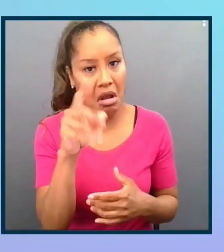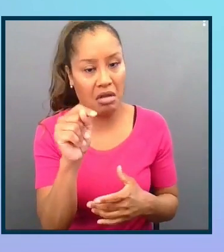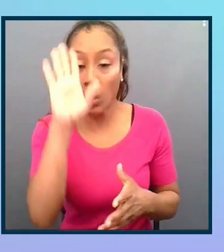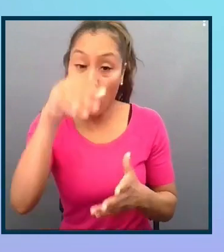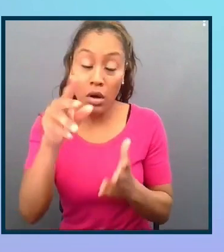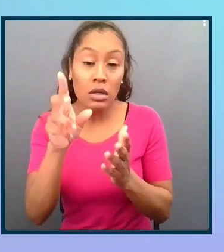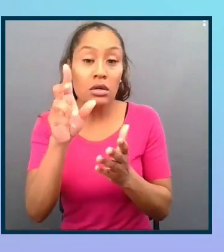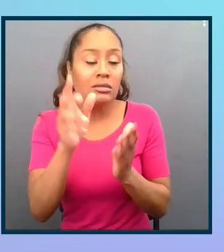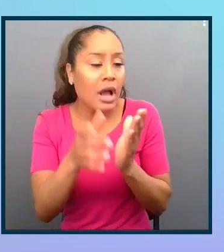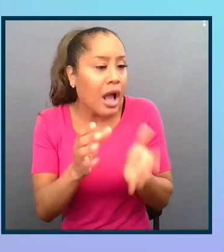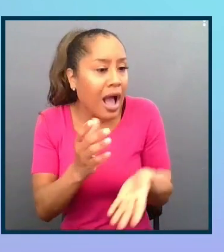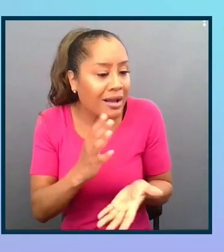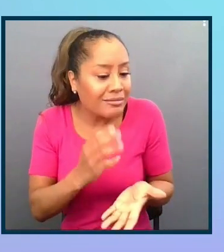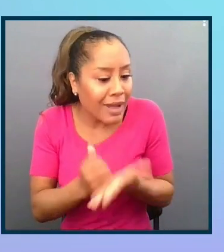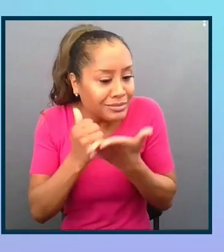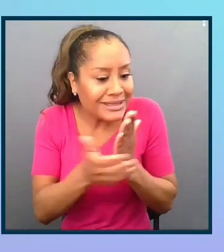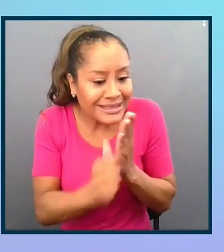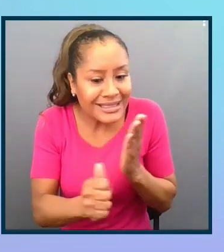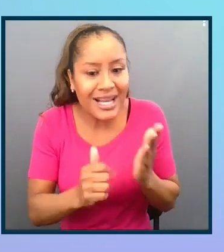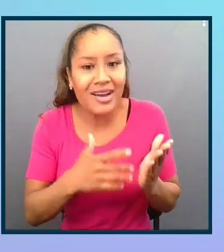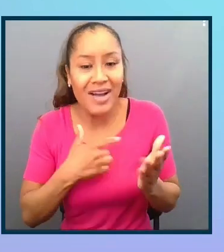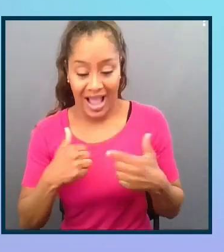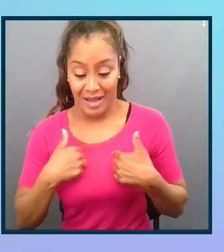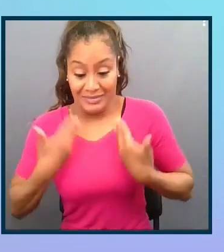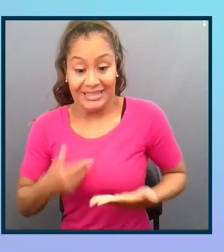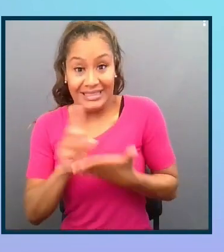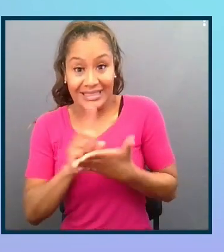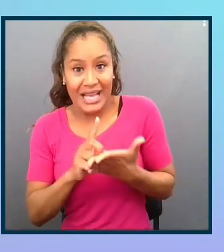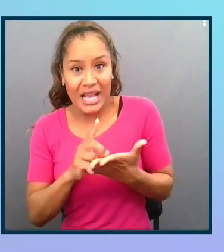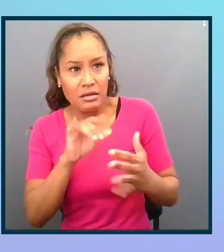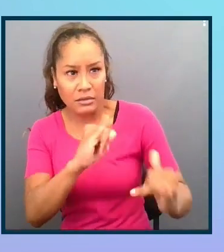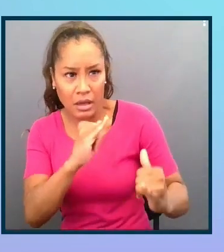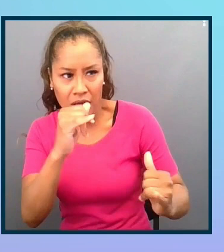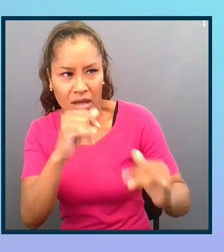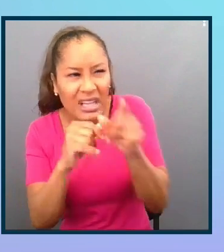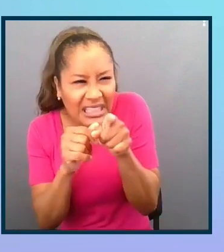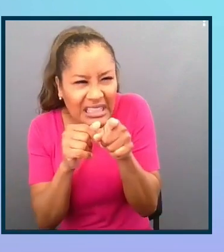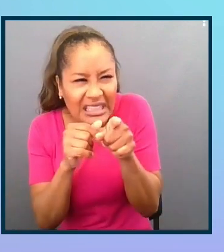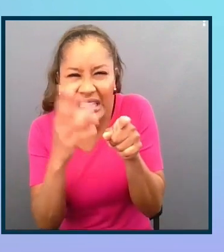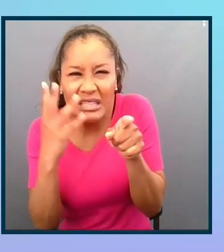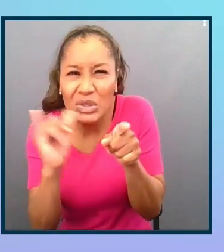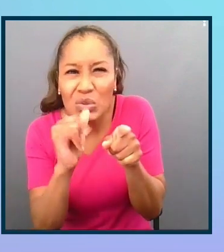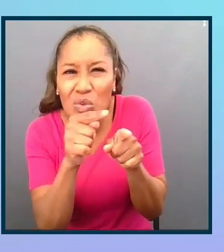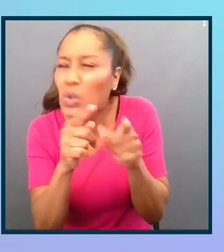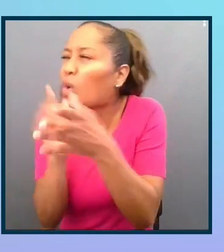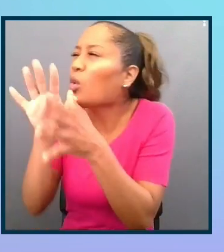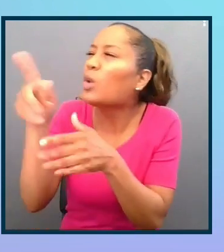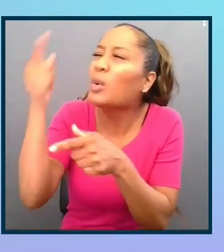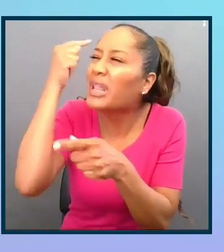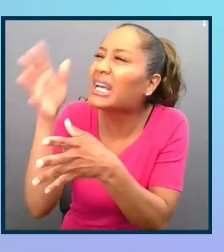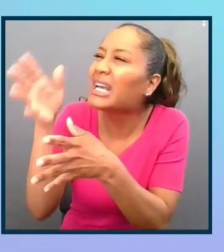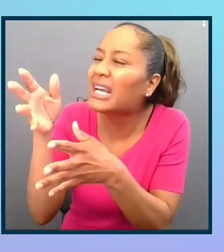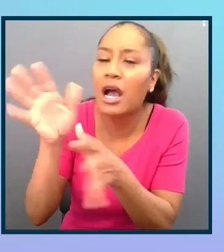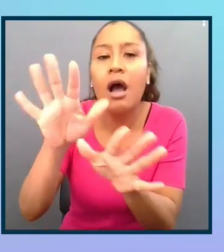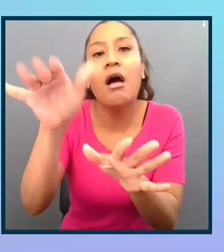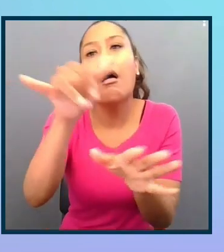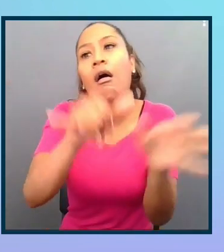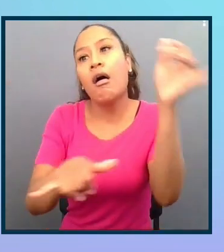with like-minded designers and be like, "Hey, is this thing happening? What do you think of this thing?" That that's been huge for me.